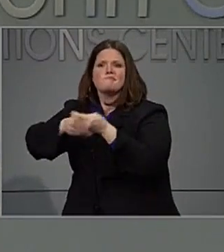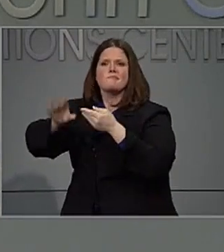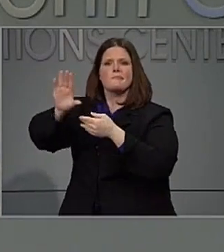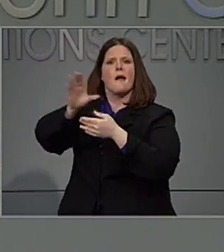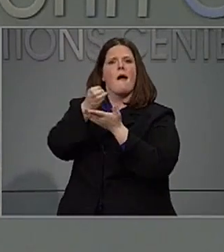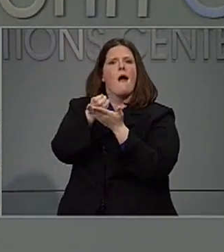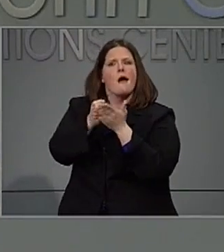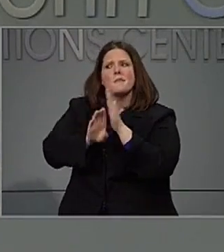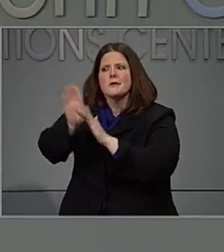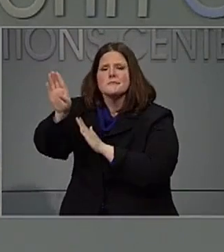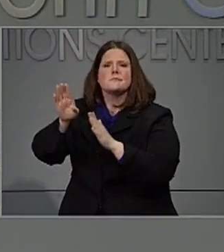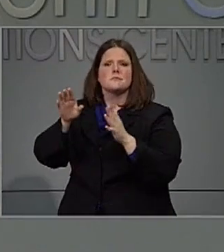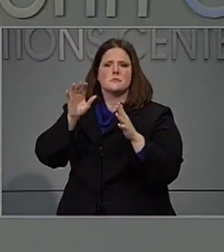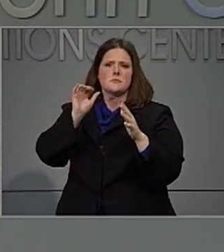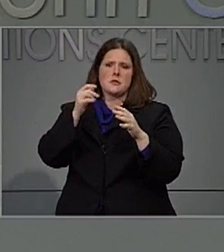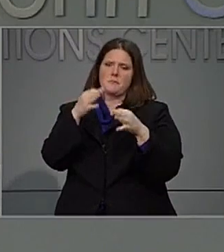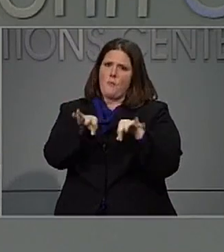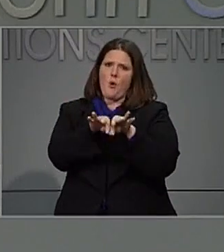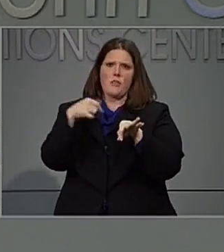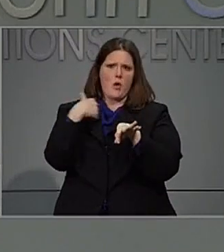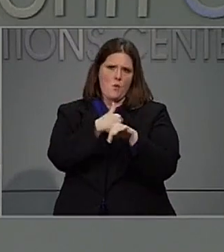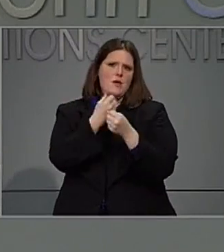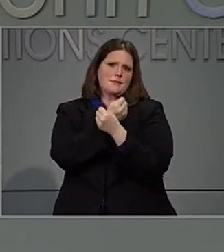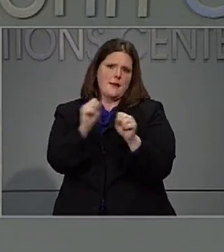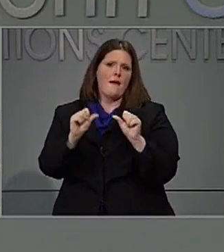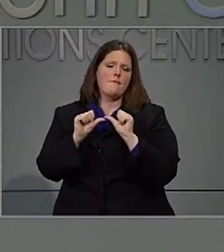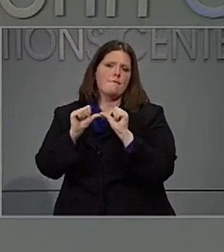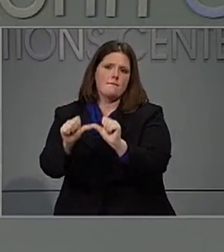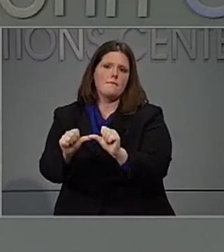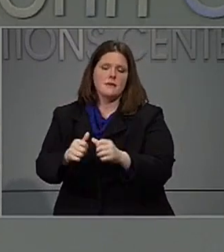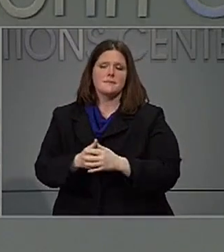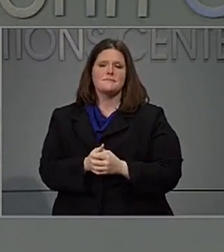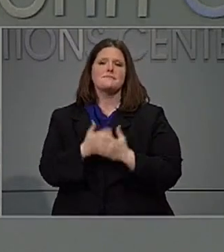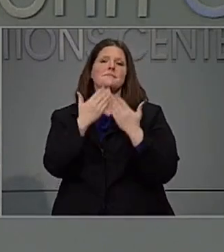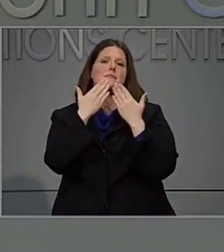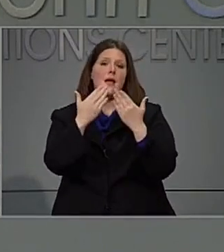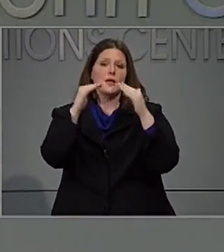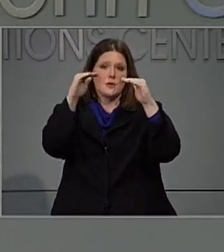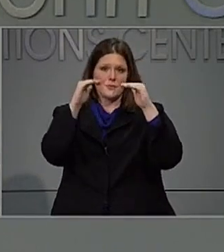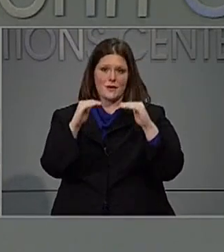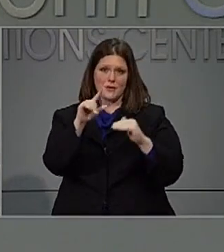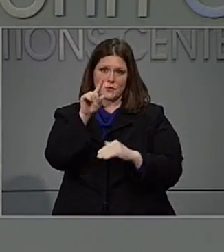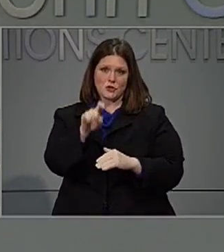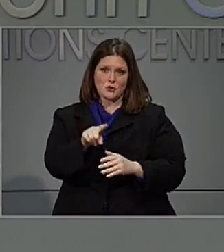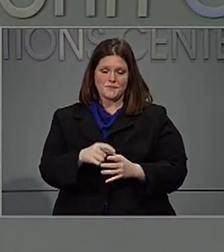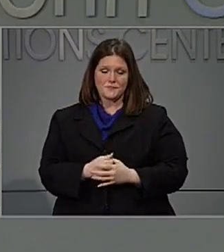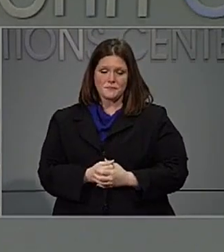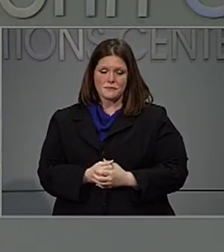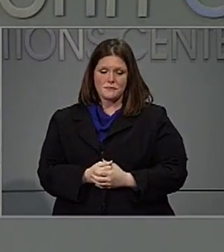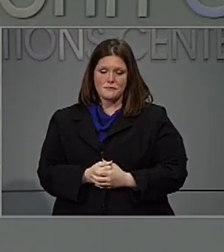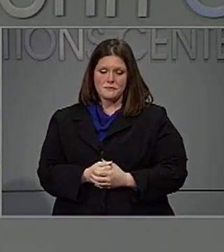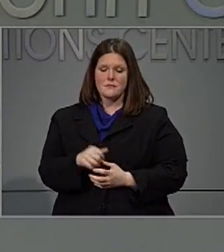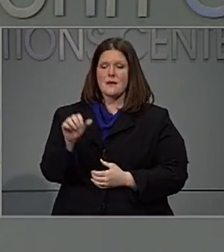MUCH AS THEY CAN, AND THAT HAS BEEN EVIDENCED BY THE FACT WE HAVE FLATTENED THE CURVE. ARE VERY HOPEFUL AS WE ENTER INTO PHASE 1 THAT PEOPLE WILL CONTINUE TO BE CAREFUL, AND